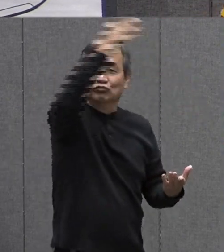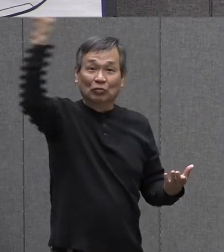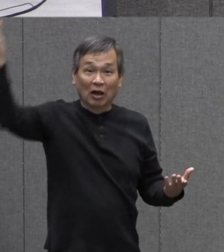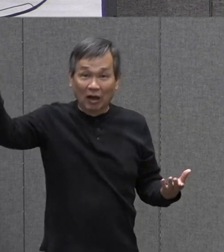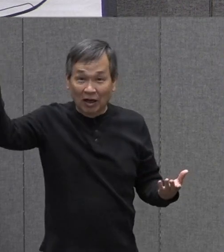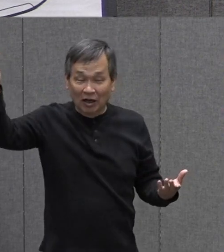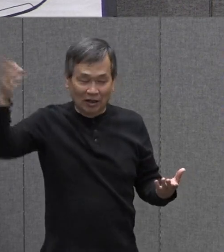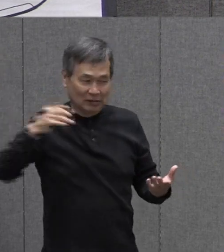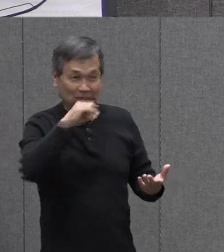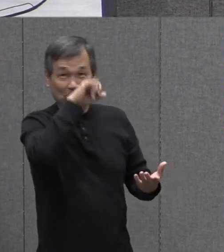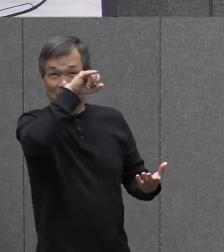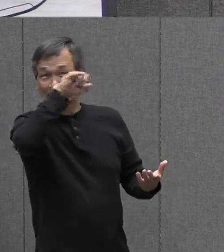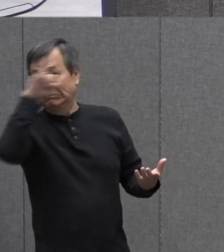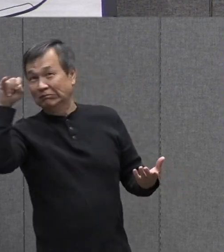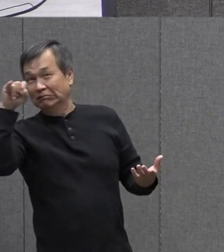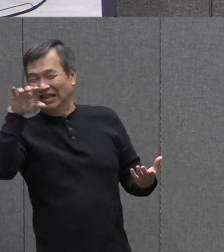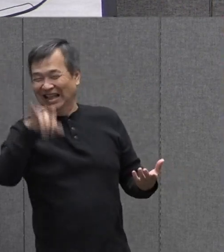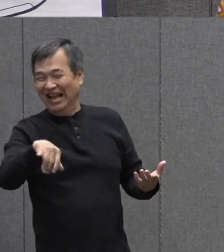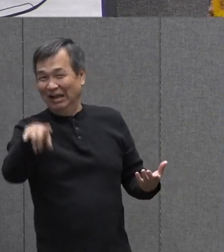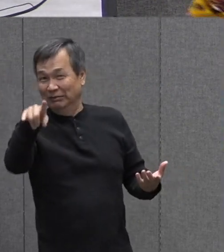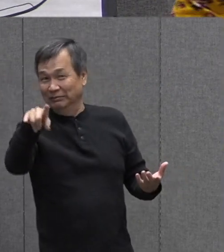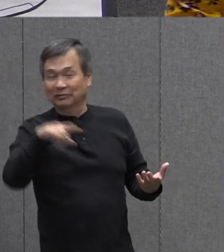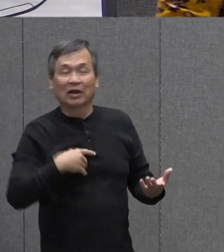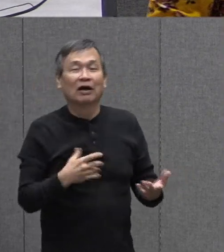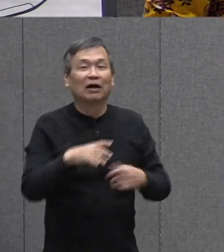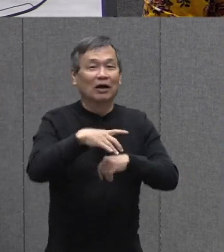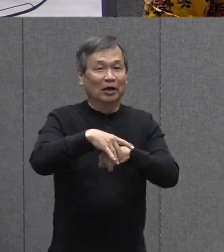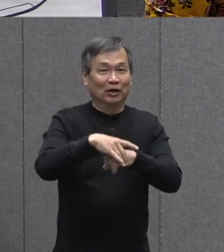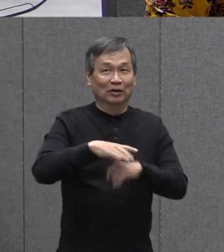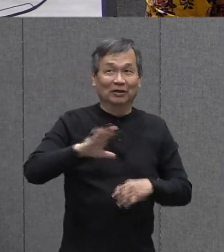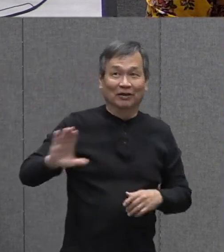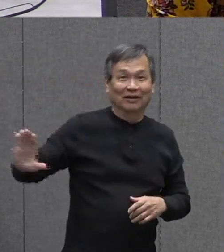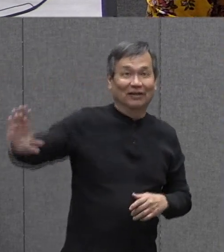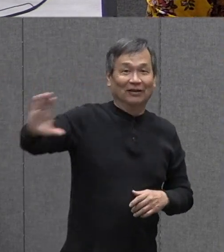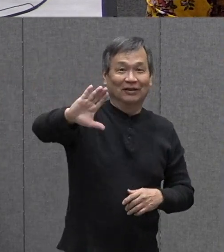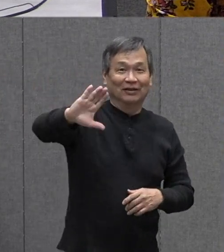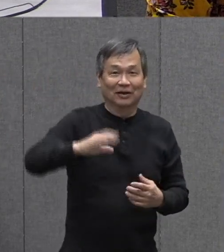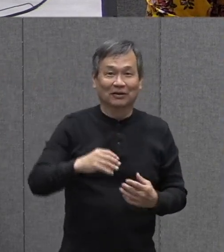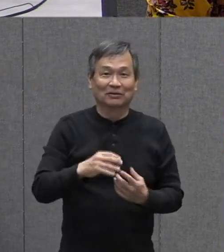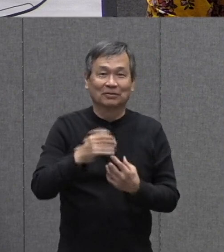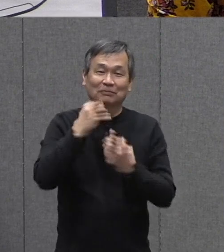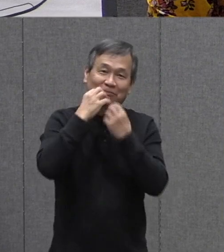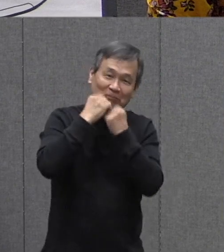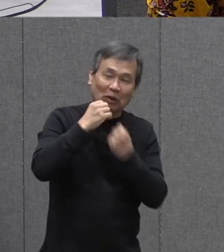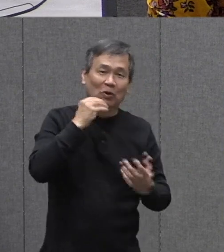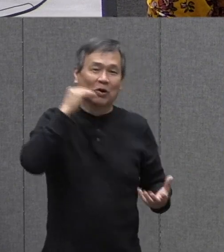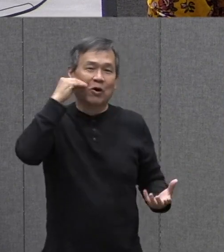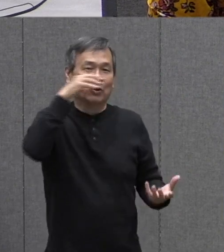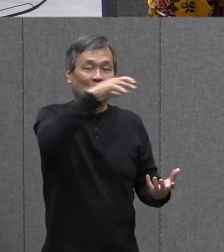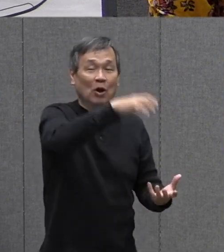Underline. "Earth is their special home. "whales and sharks call the earth their home,